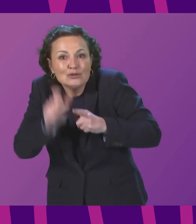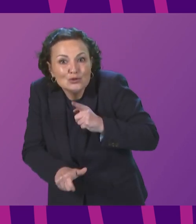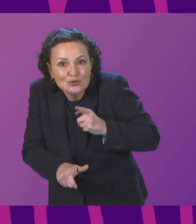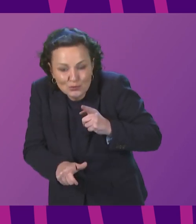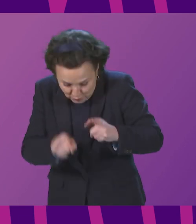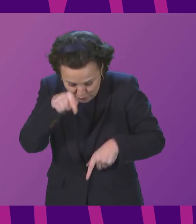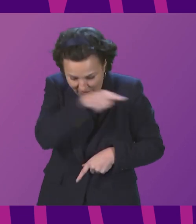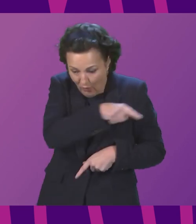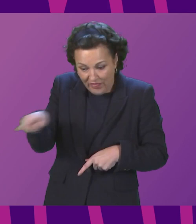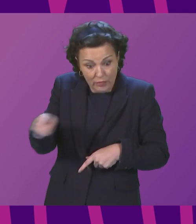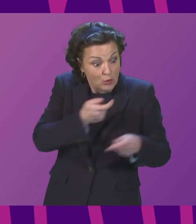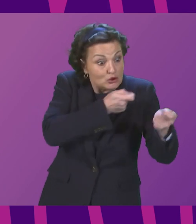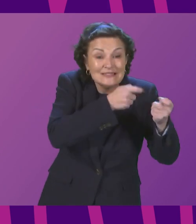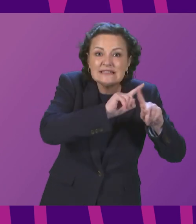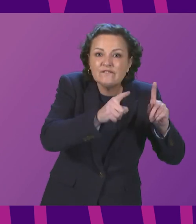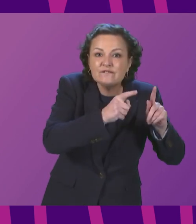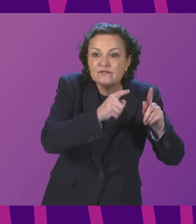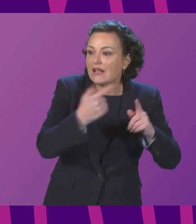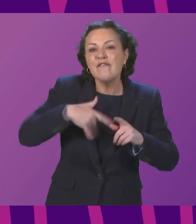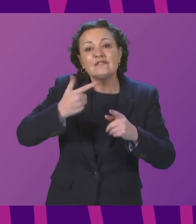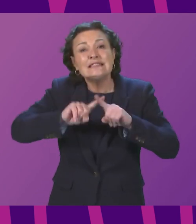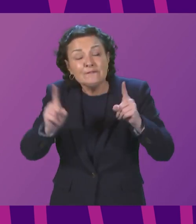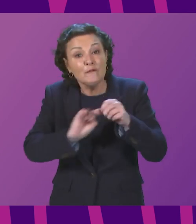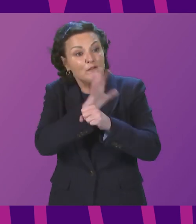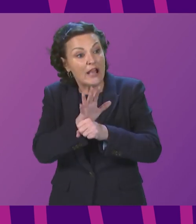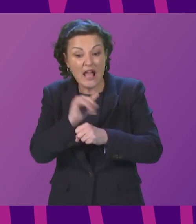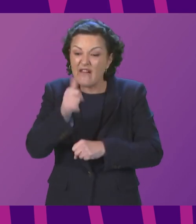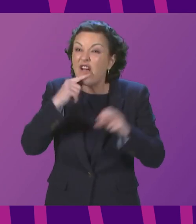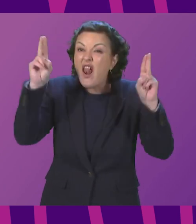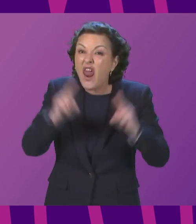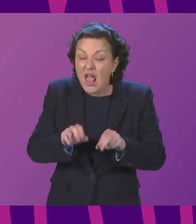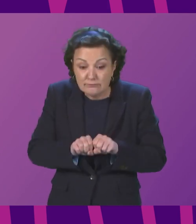have controlled transmission of other, less transmissible, variants. In the light of that,